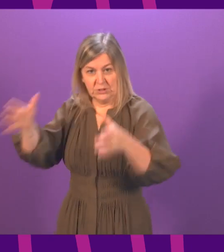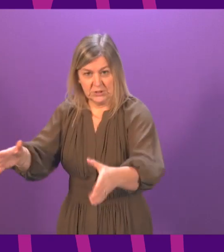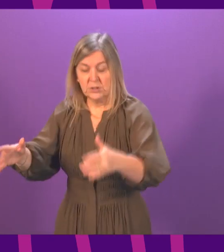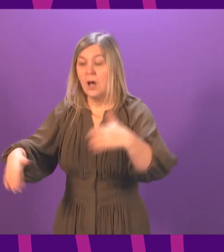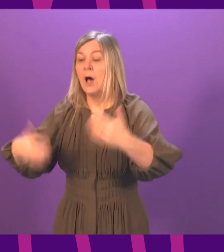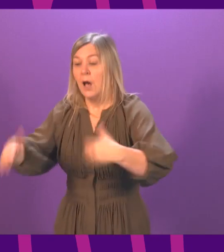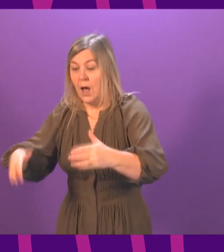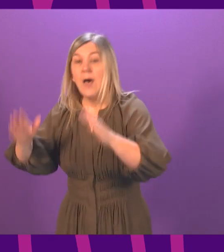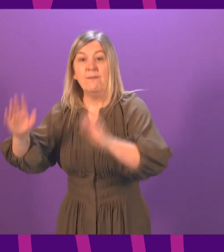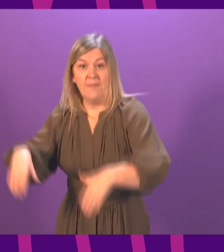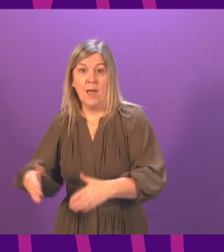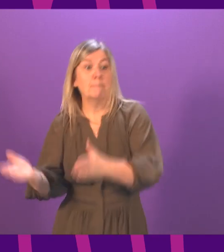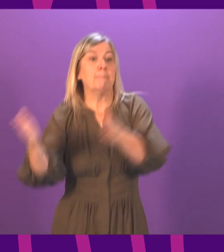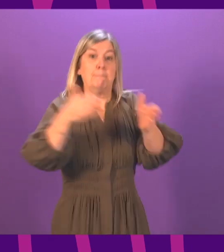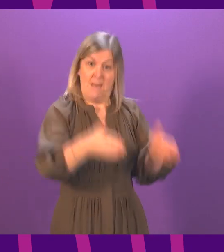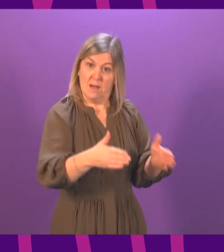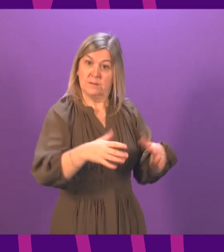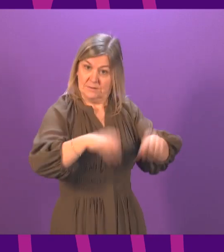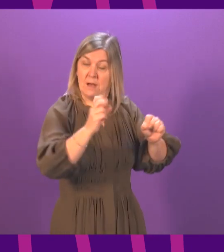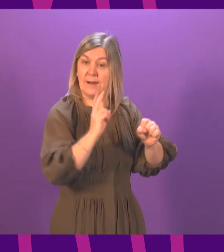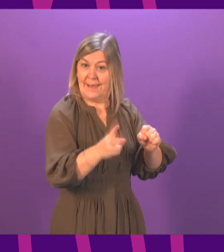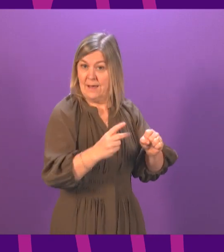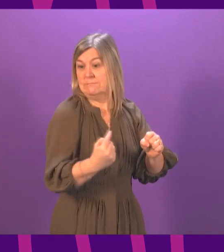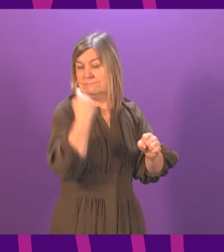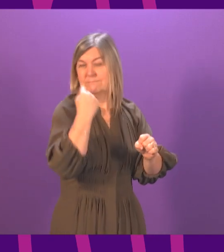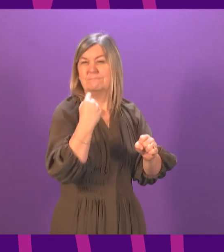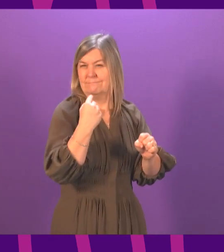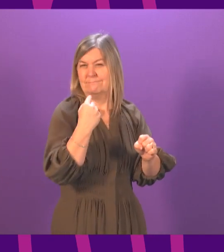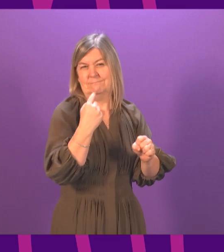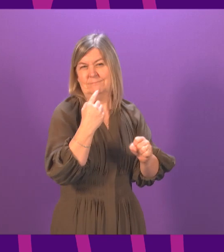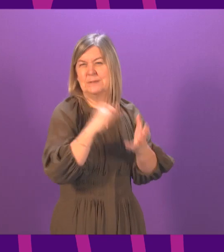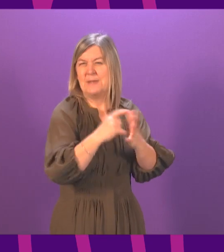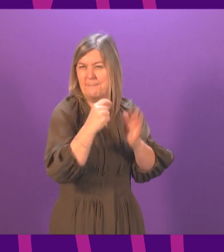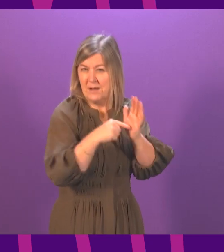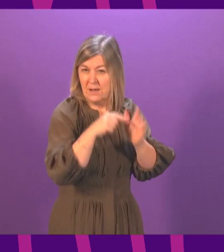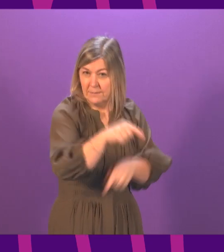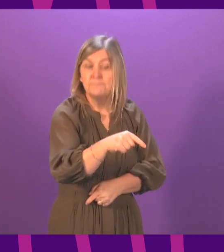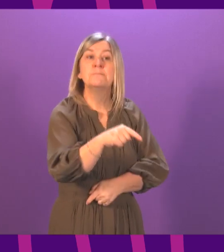that, since they have restarted, those most at risk have been prioritised, which I think is one